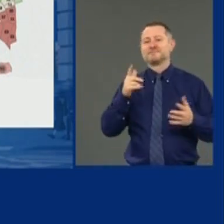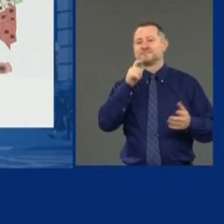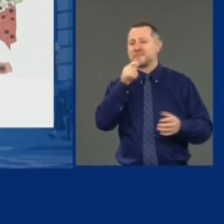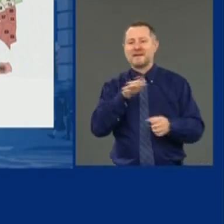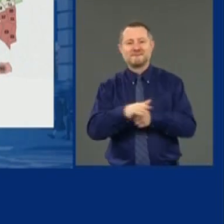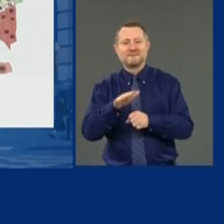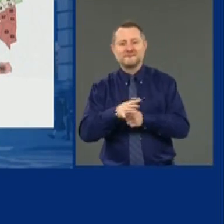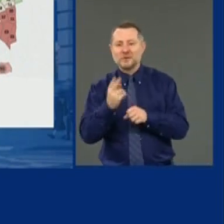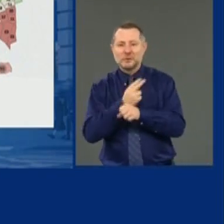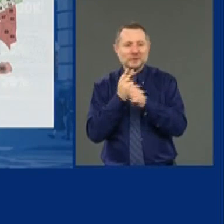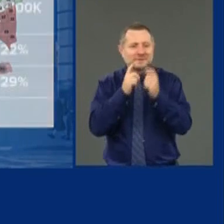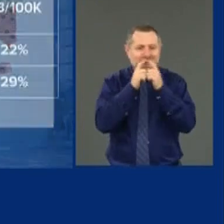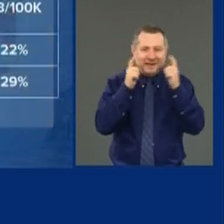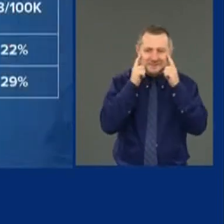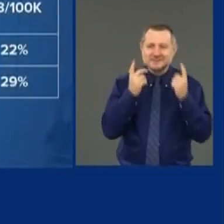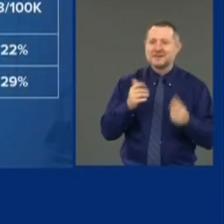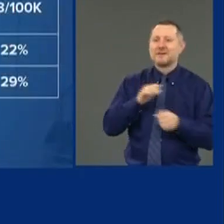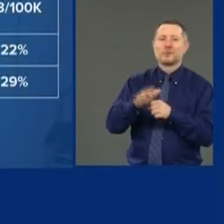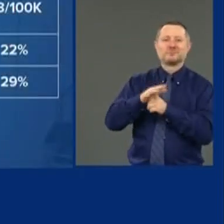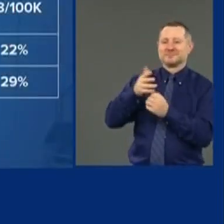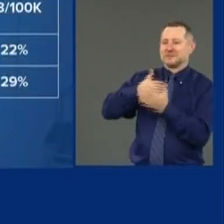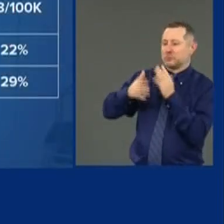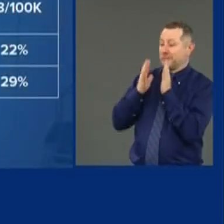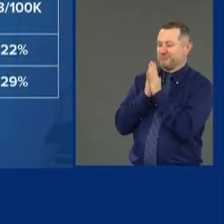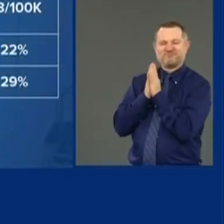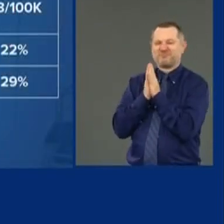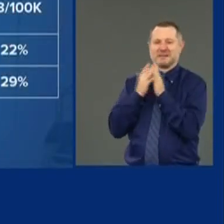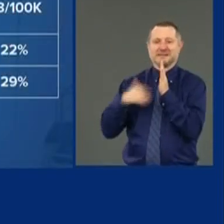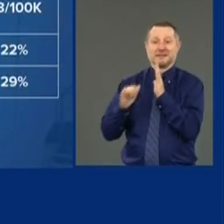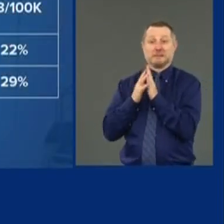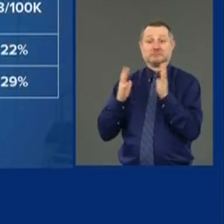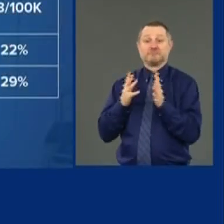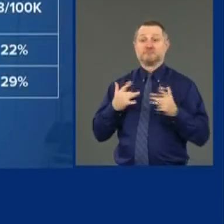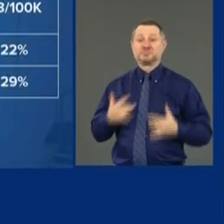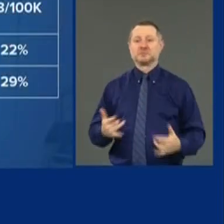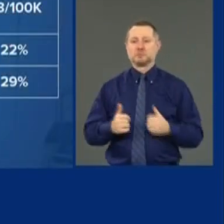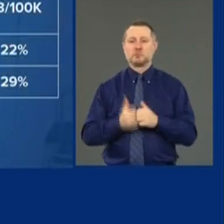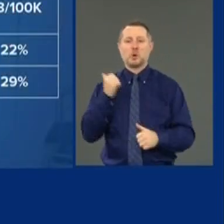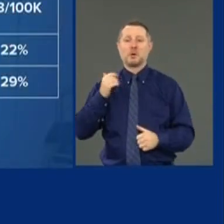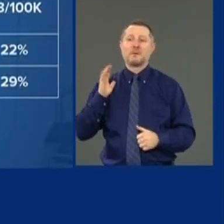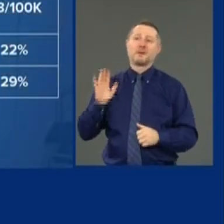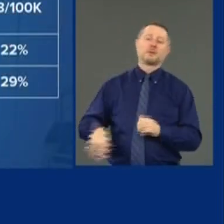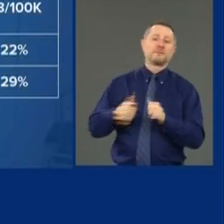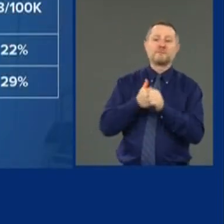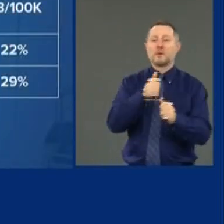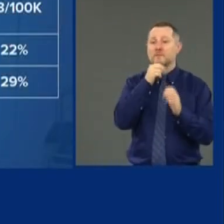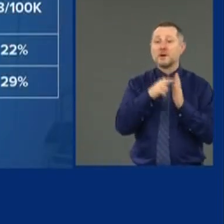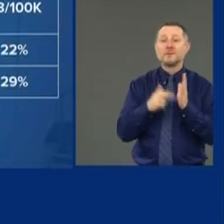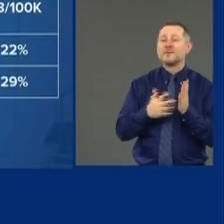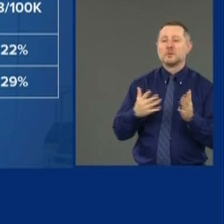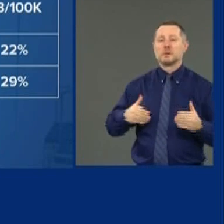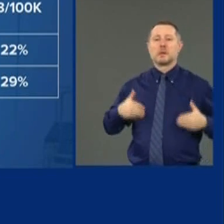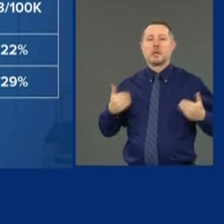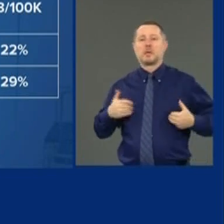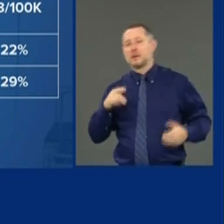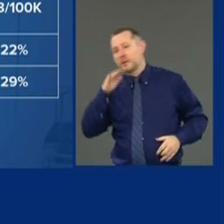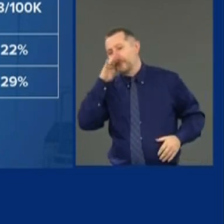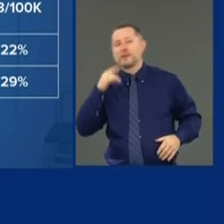THAT HAVE HIGHER INSZ DENSE OF UNDERLYING-- INCIDENCE OF UNDERLYING CONDITIONS AND PEOPLE WITH YOUNGER PEOPLE.